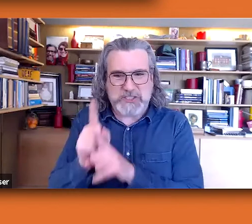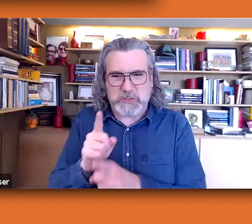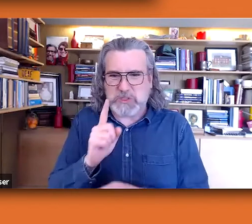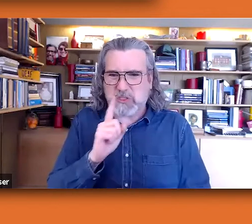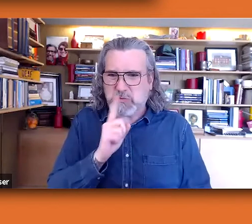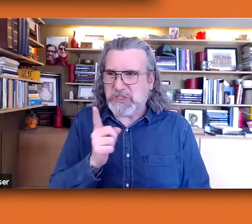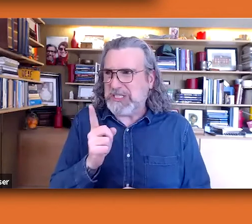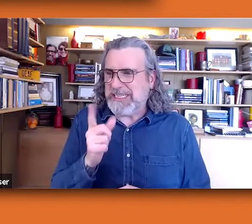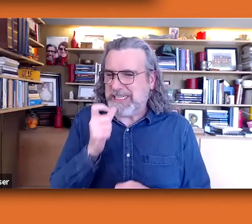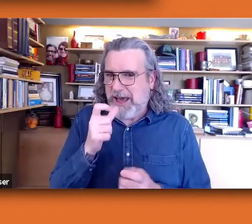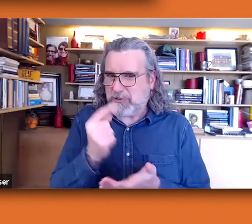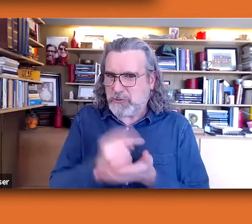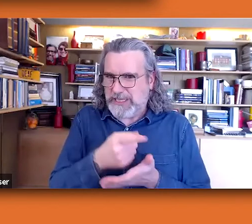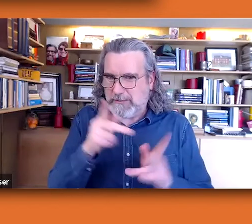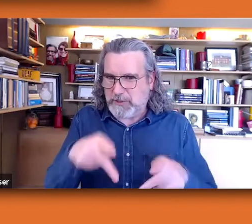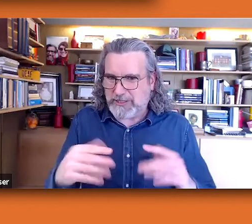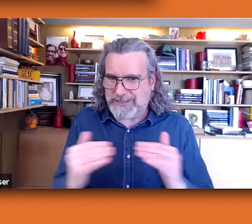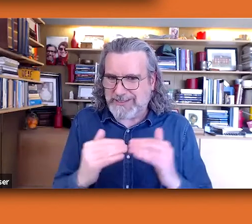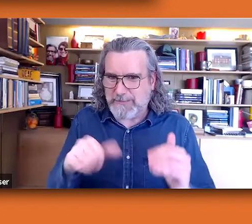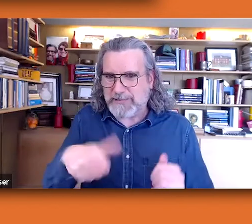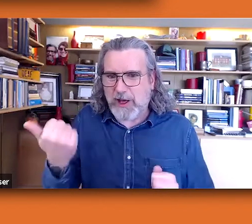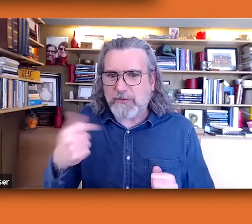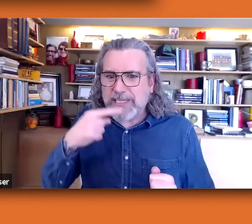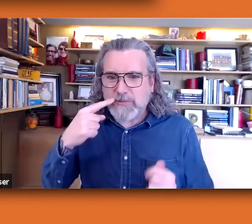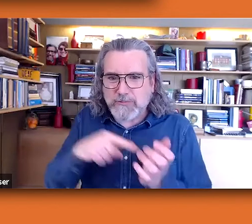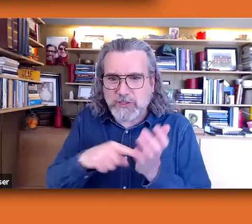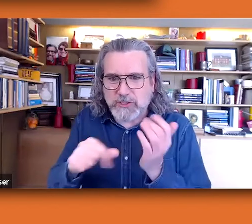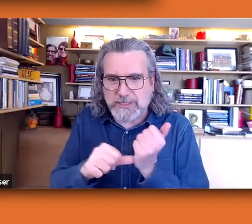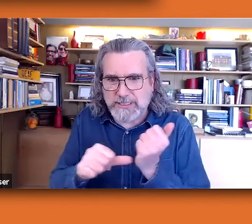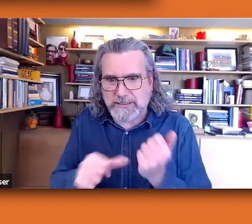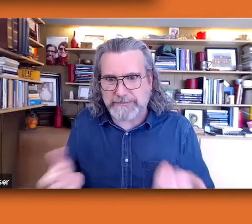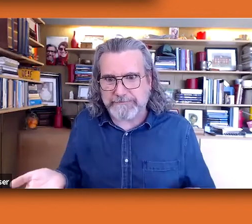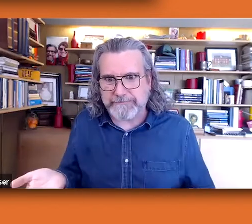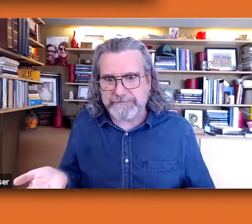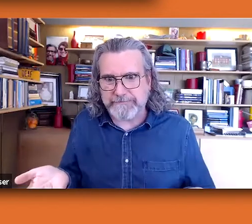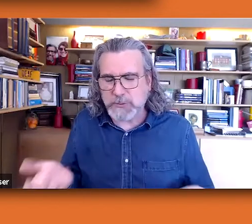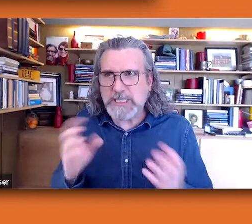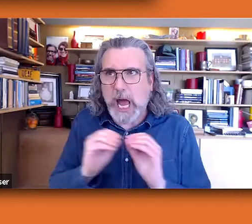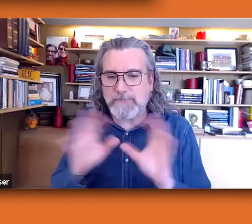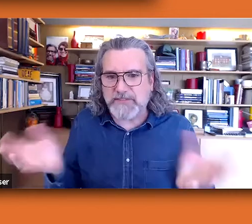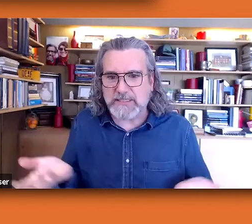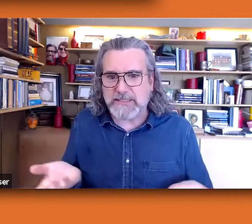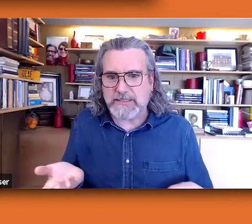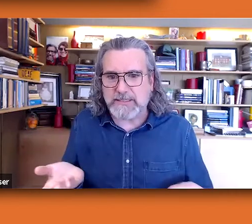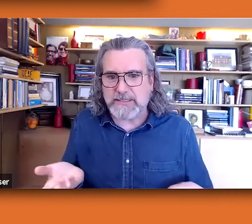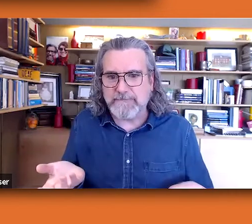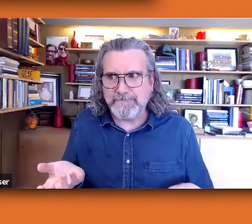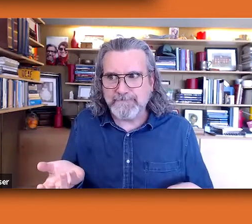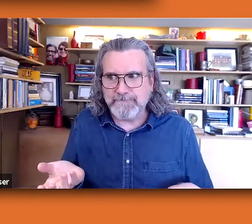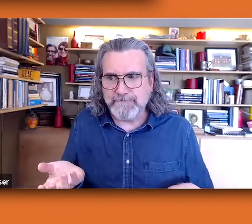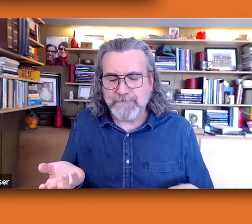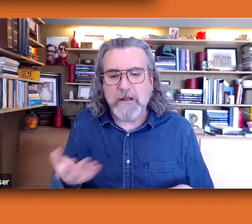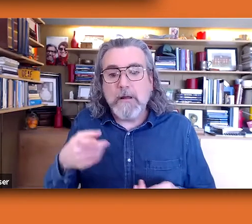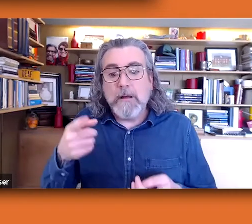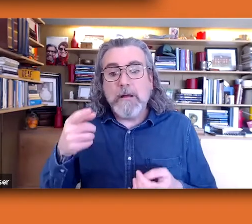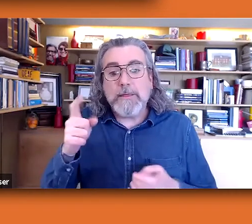the student was a woman of color who was deaf, and the mentor treated them just like any other